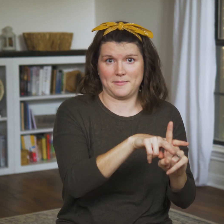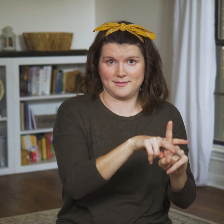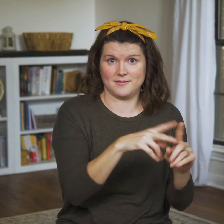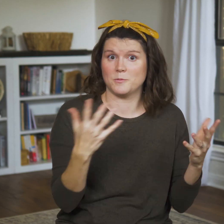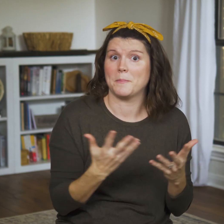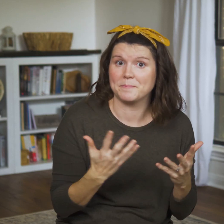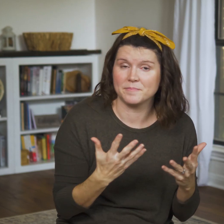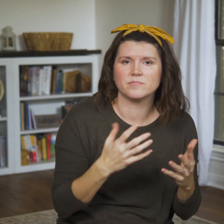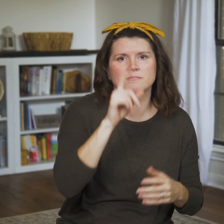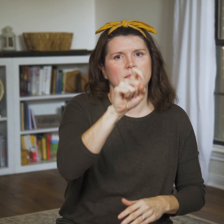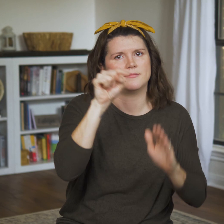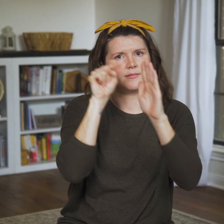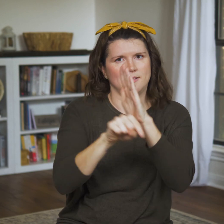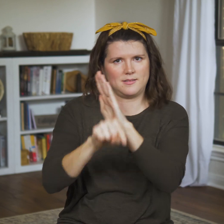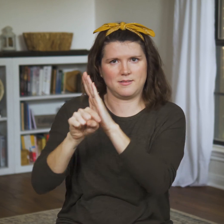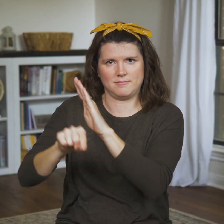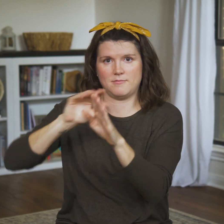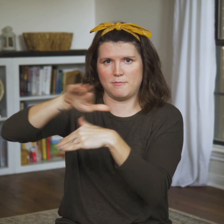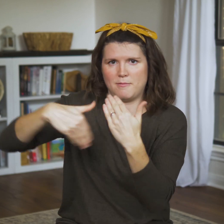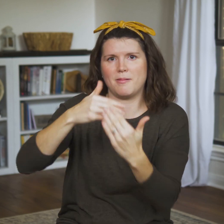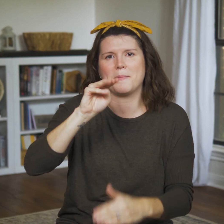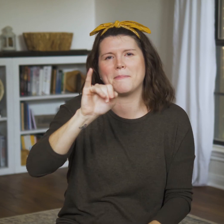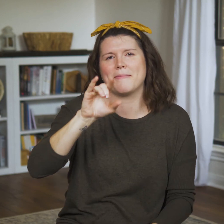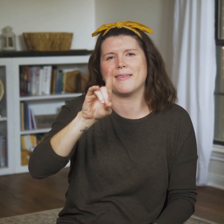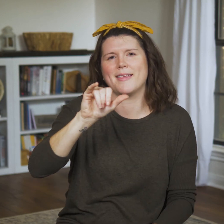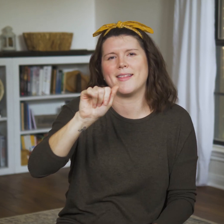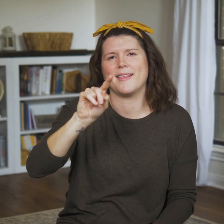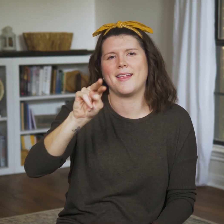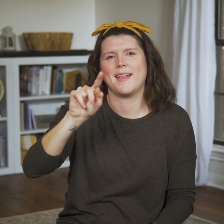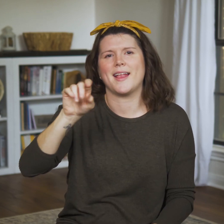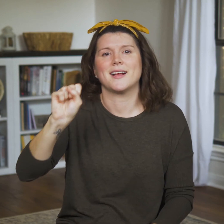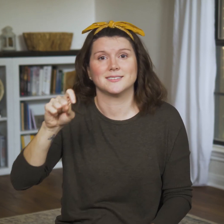They’re the ones who led His people astray.